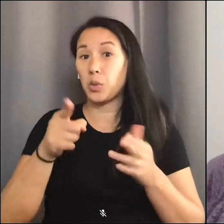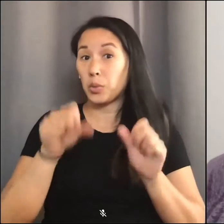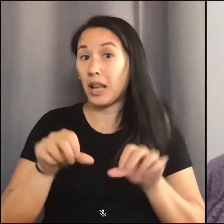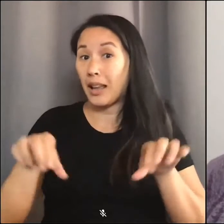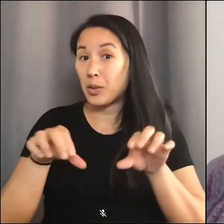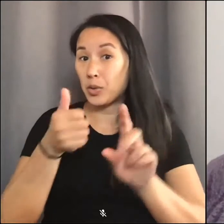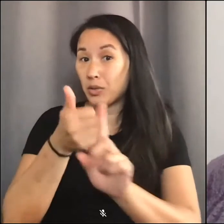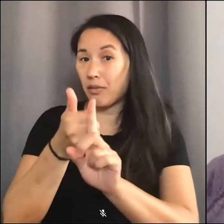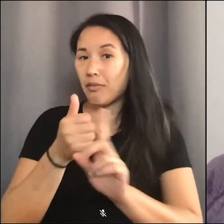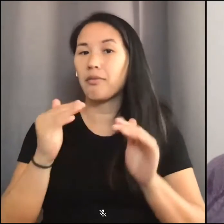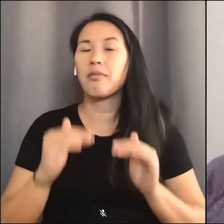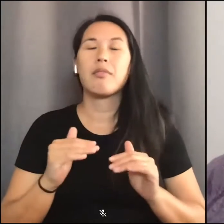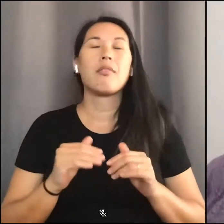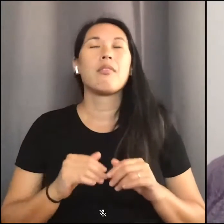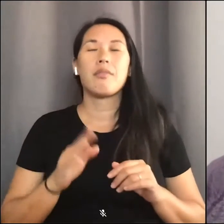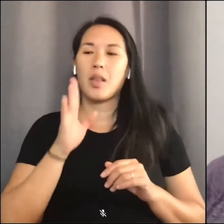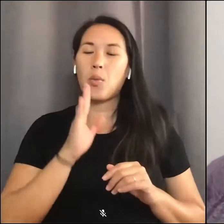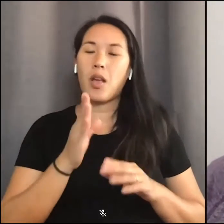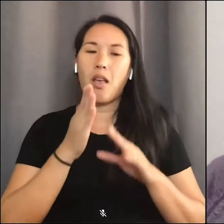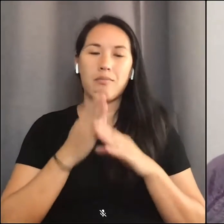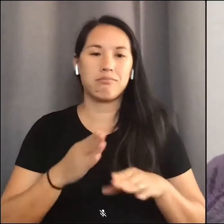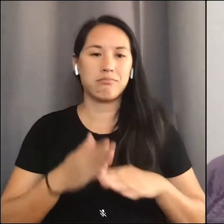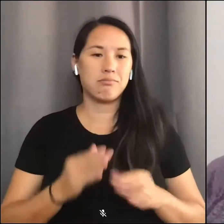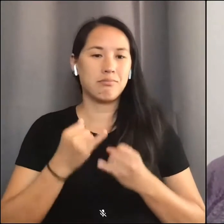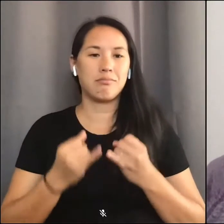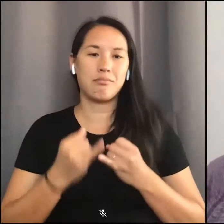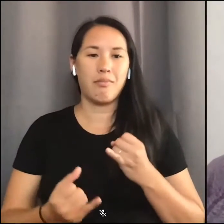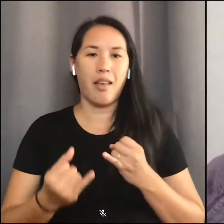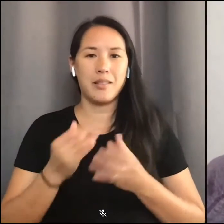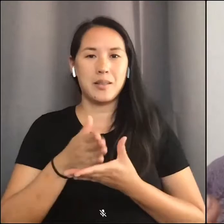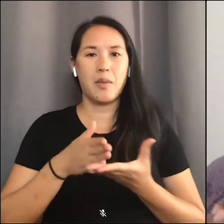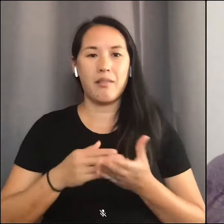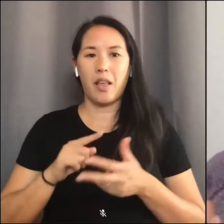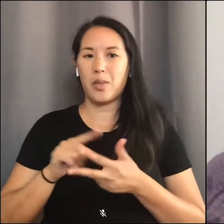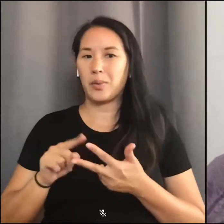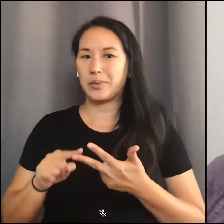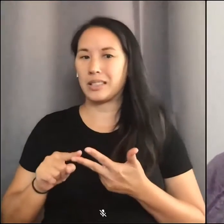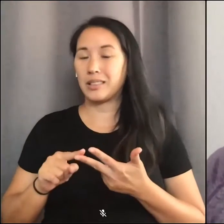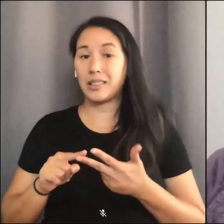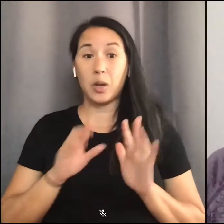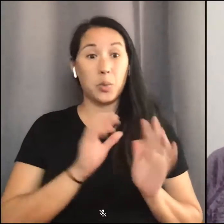and then i'll break down kind of the last piece three kind of segments of groups so individuals